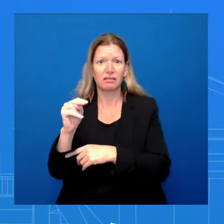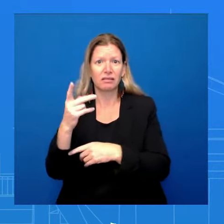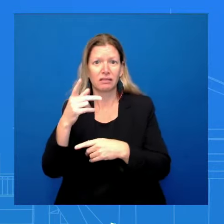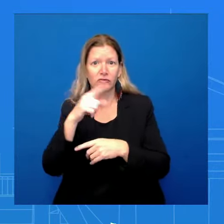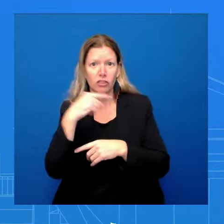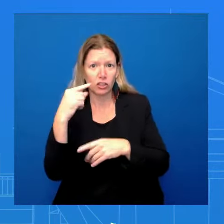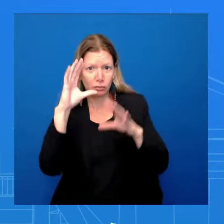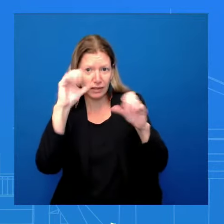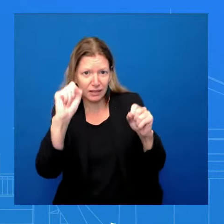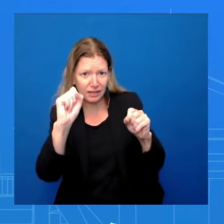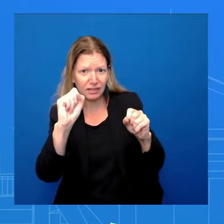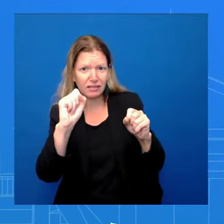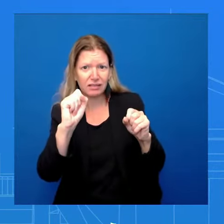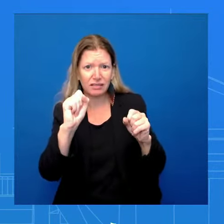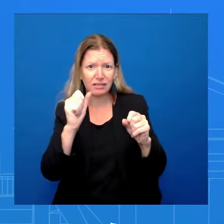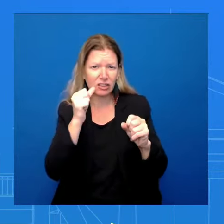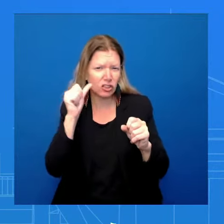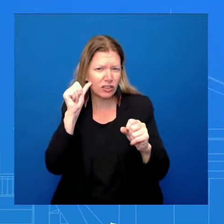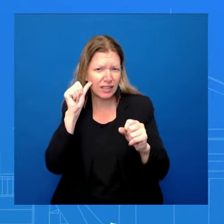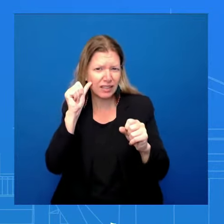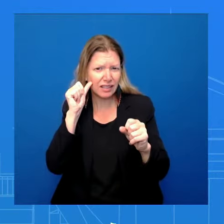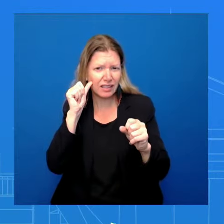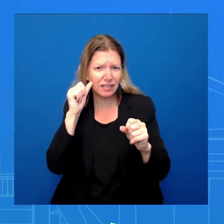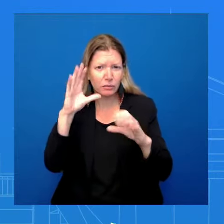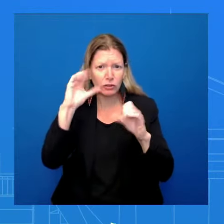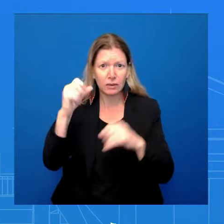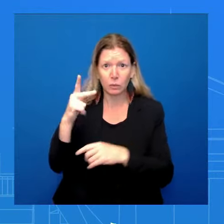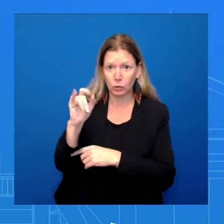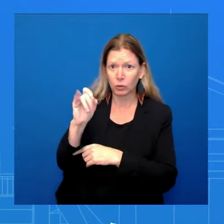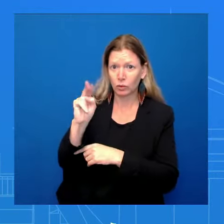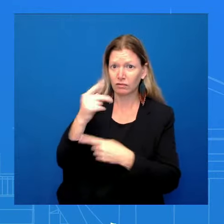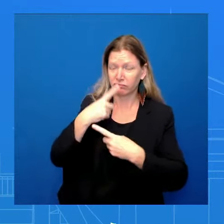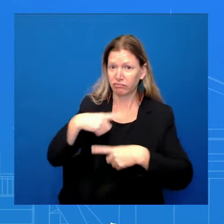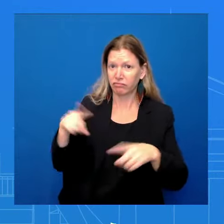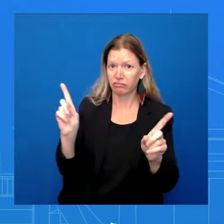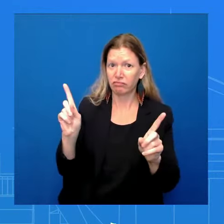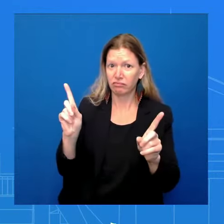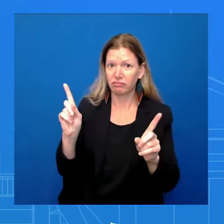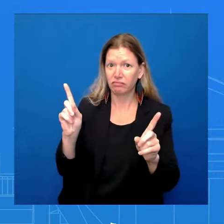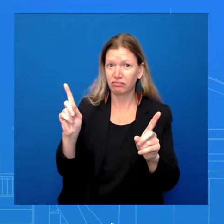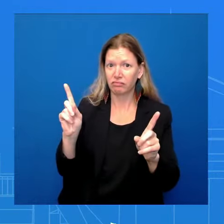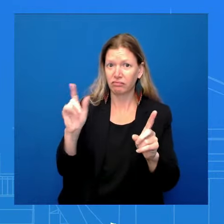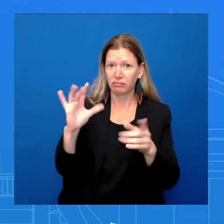President Putin announced that cooperation between Russia and North Korea and Belarus.